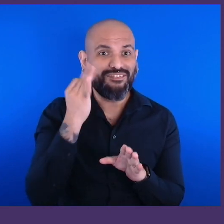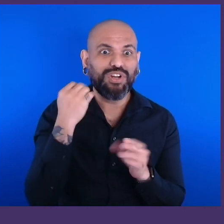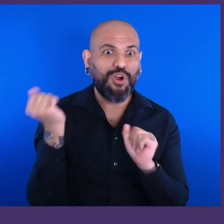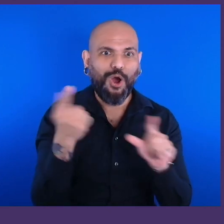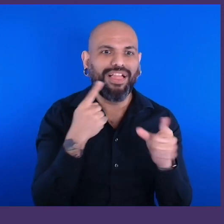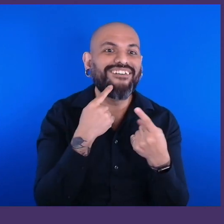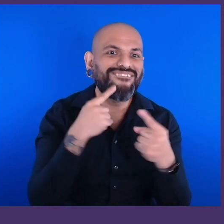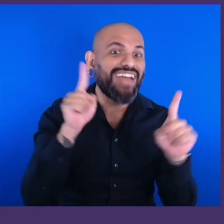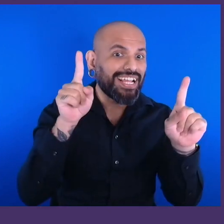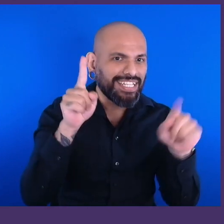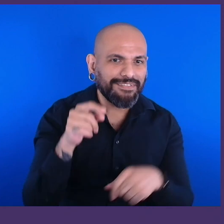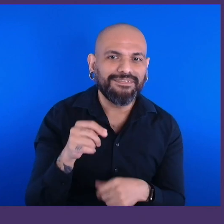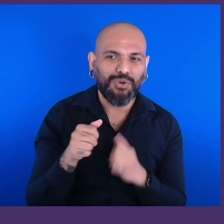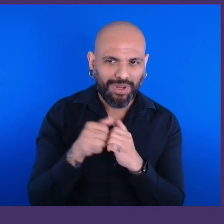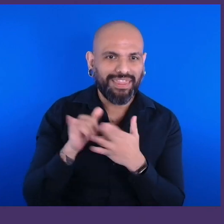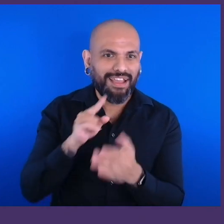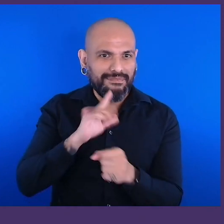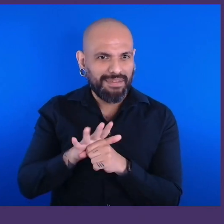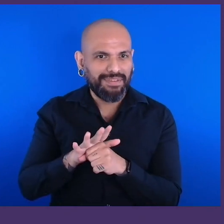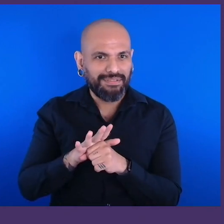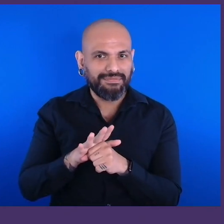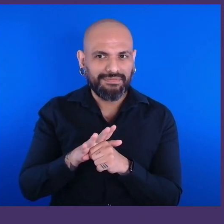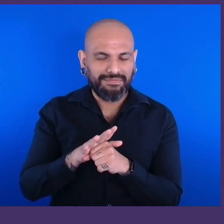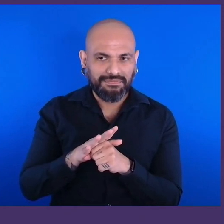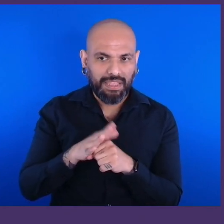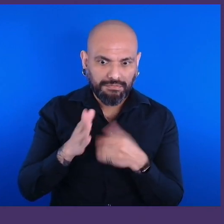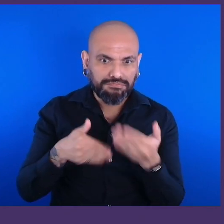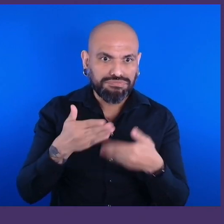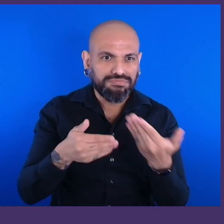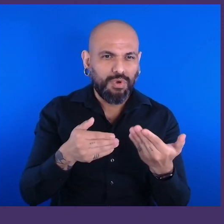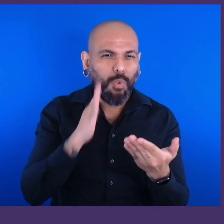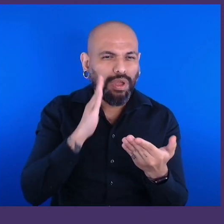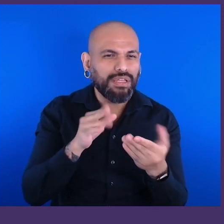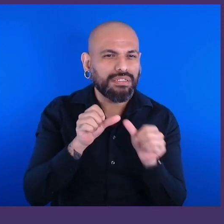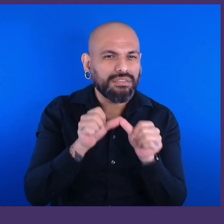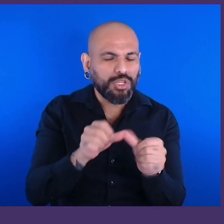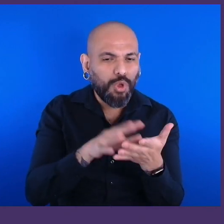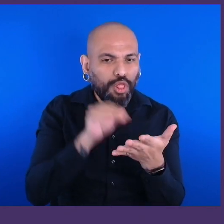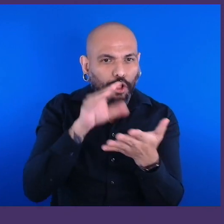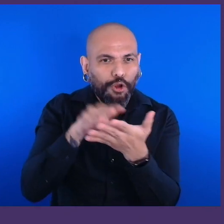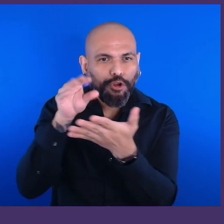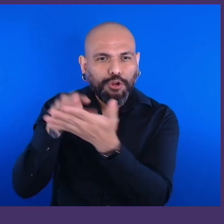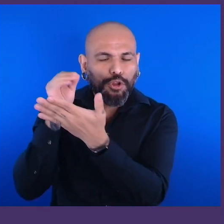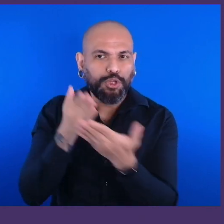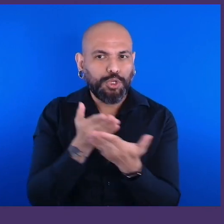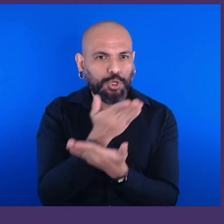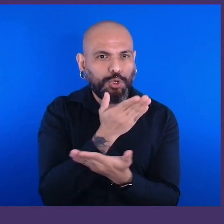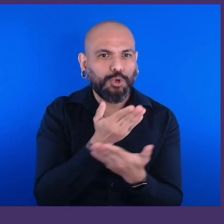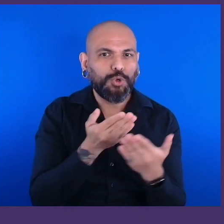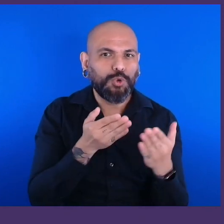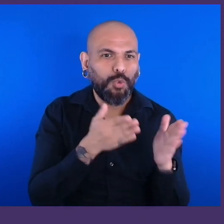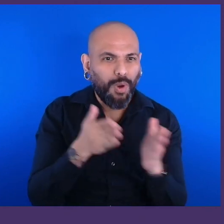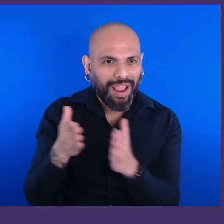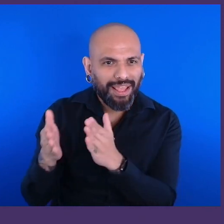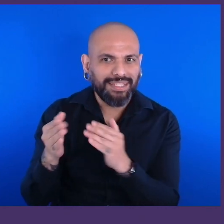to learn new ways and new accessibility needs all the time